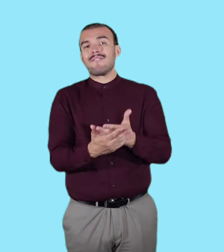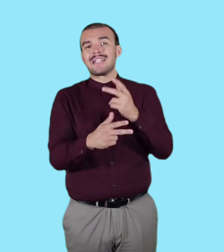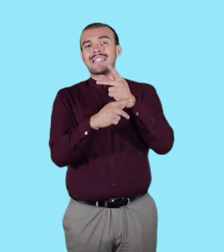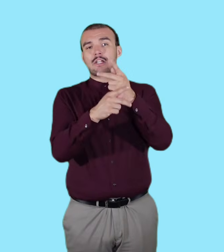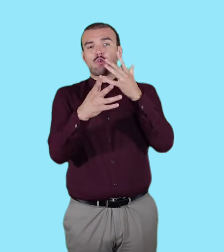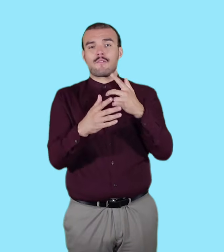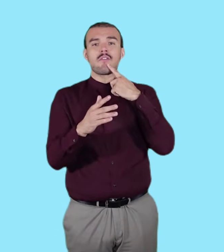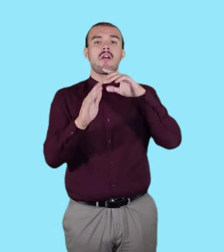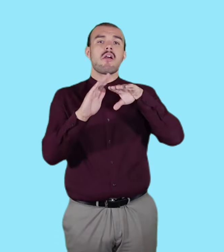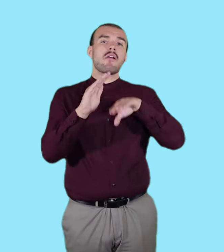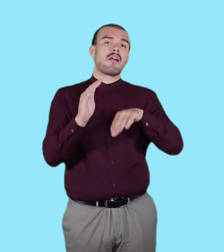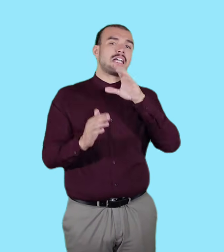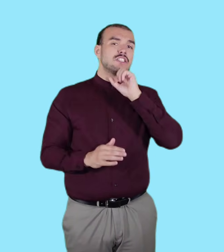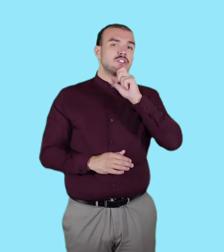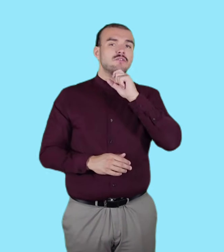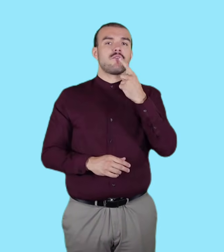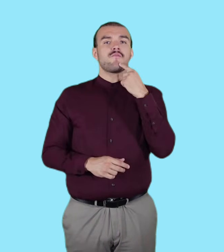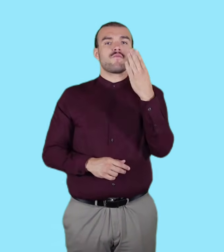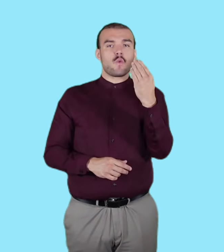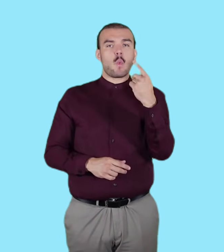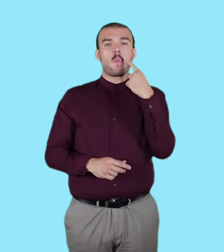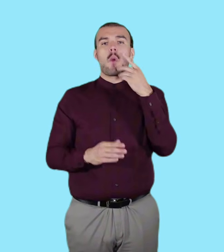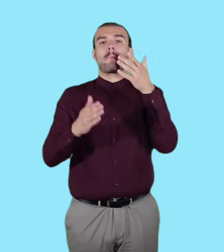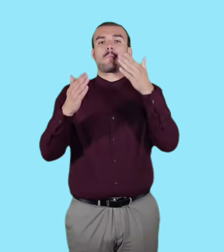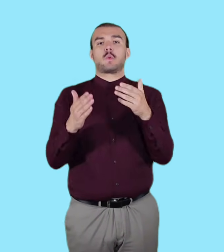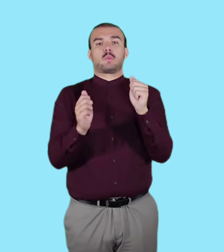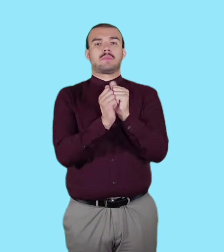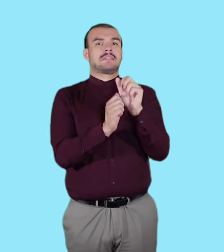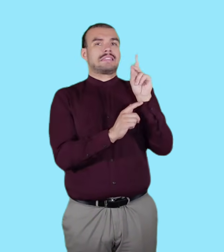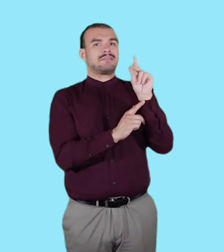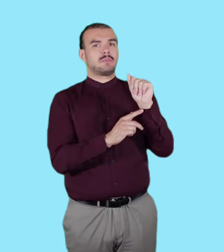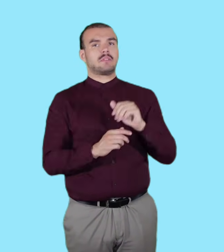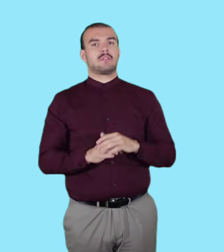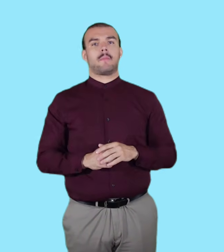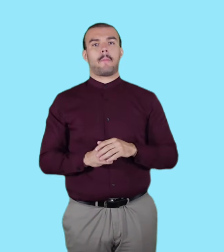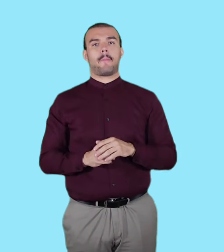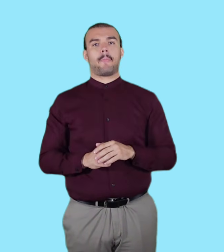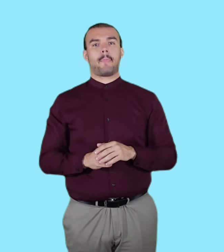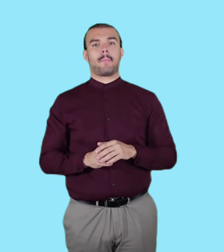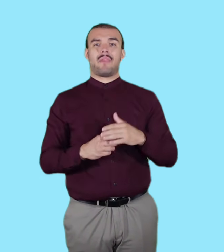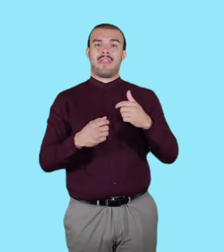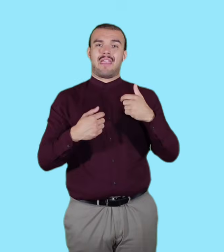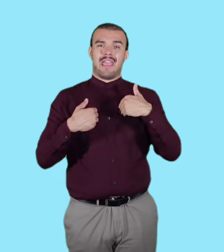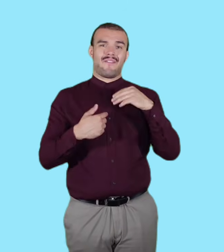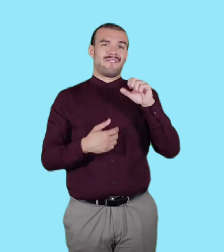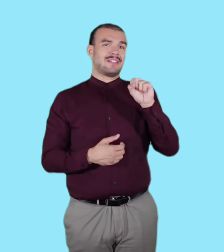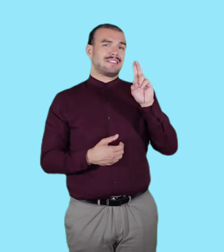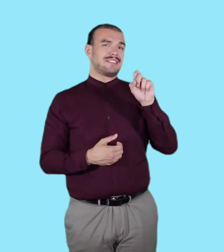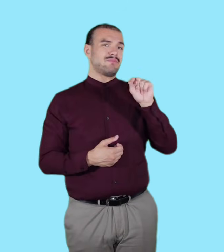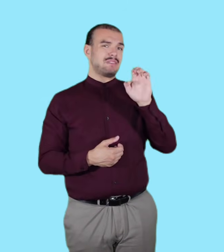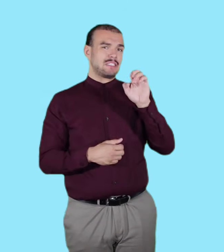under the age of 14 or an individual with a disability, have a substance use disorder,